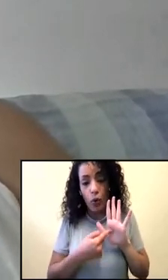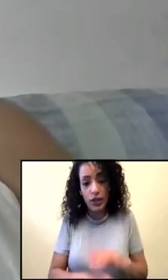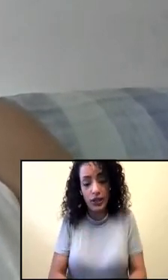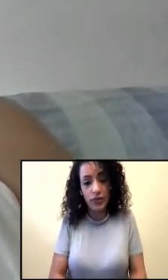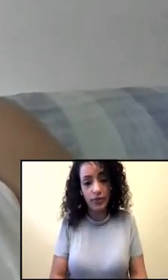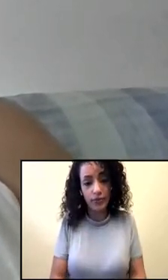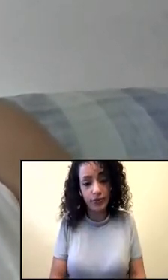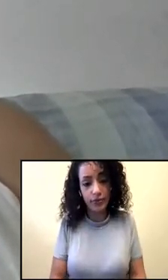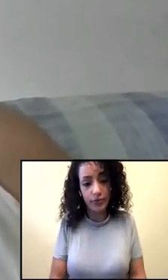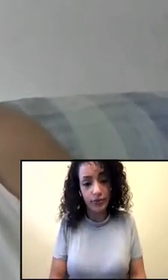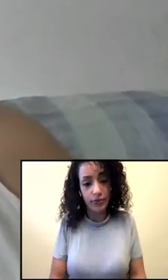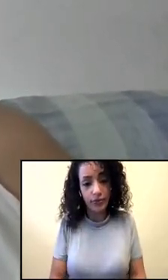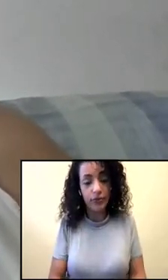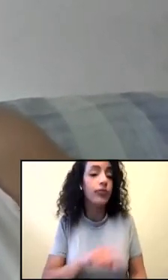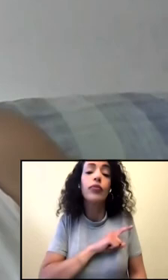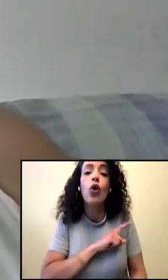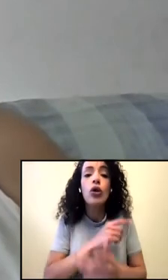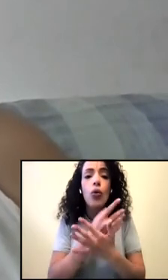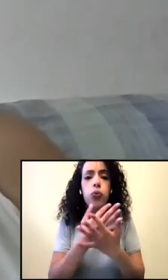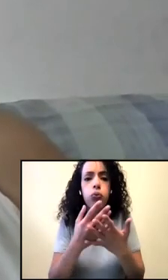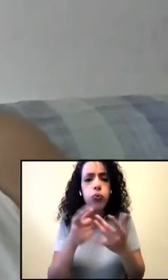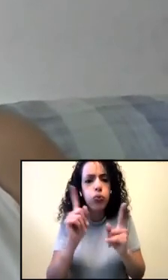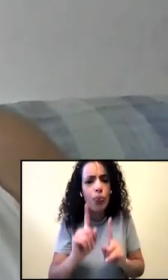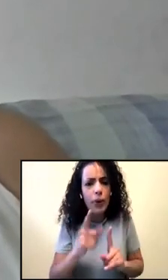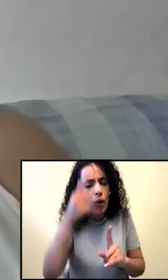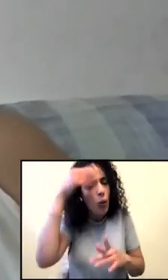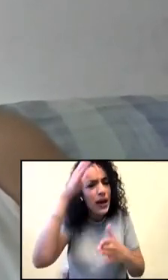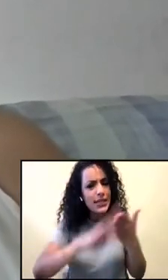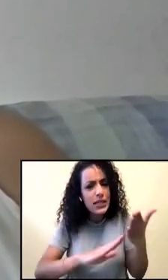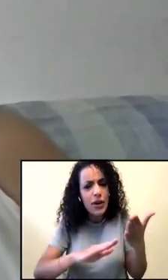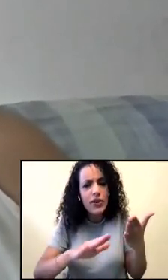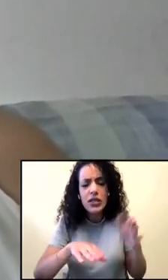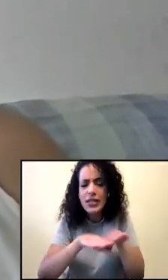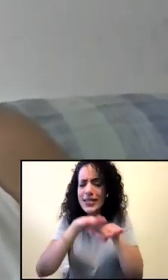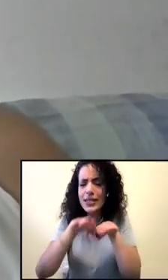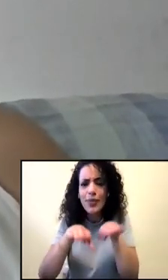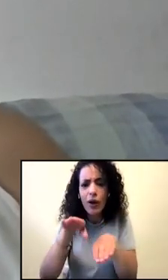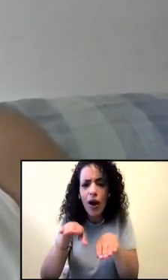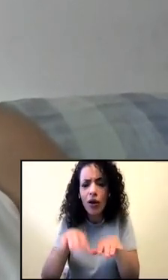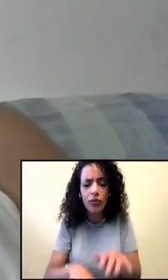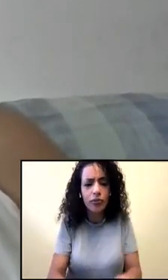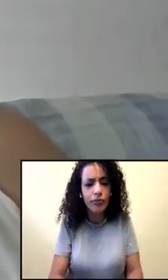there are lots of other people who may be going through similar experiences or they have similar